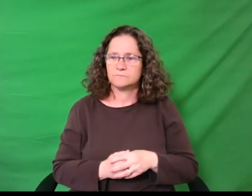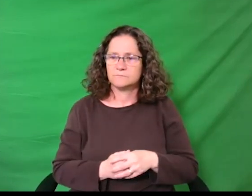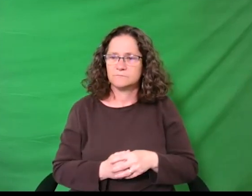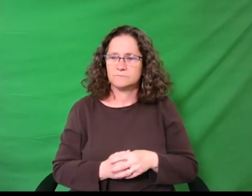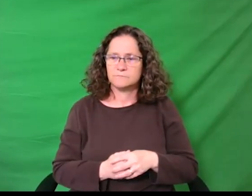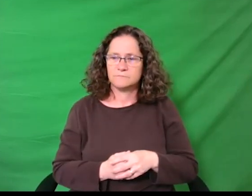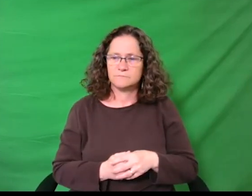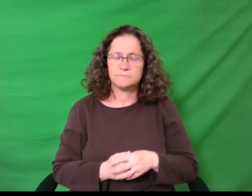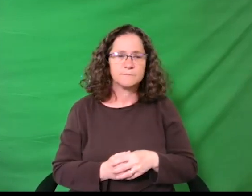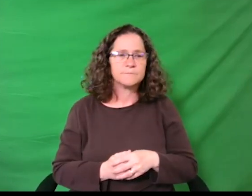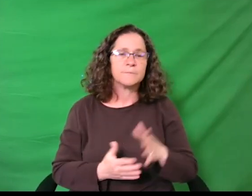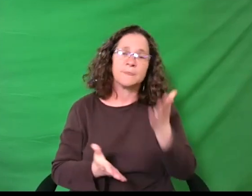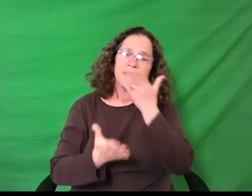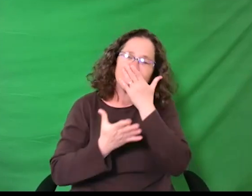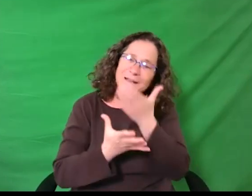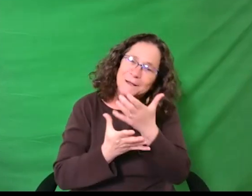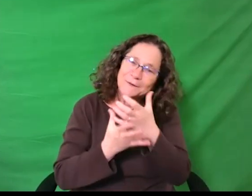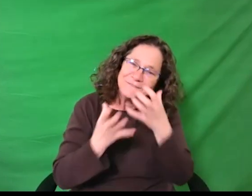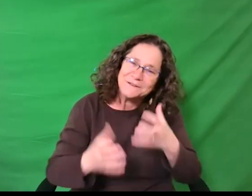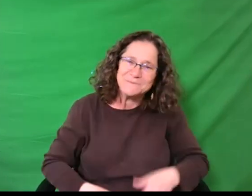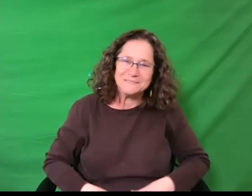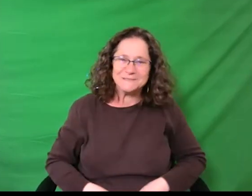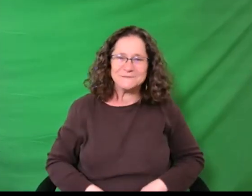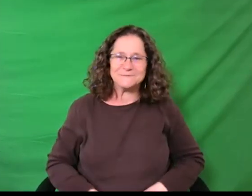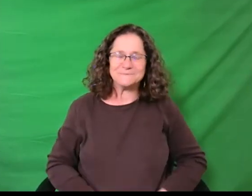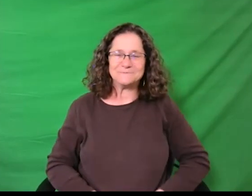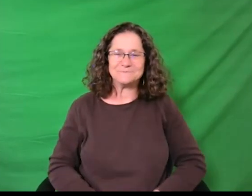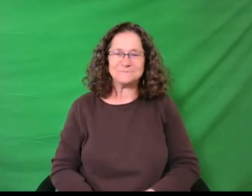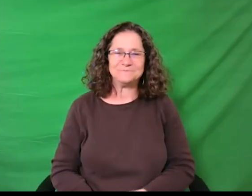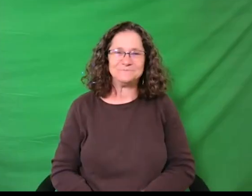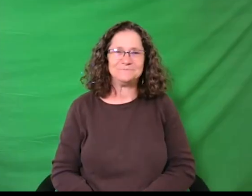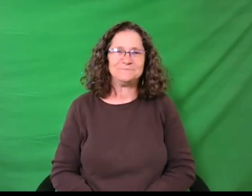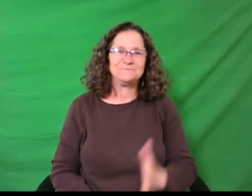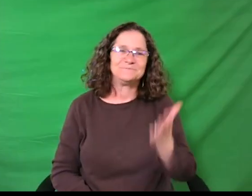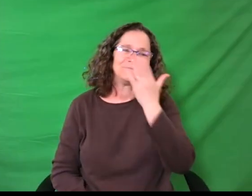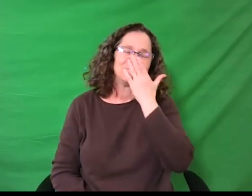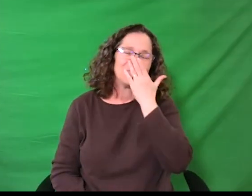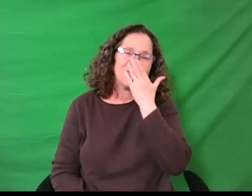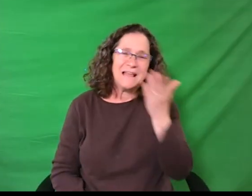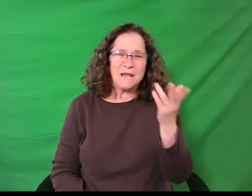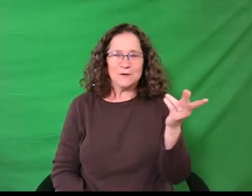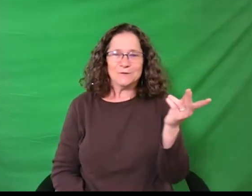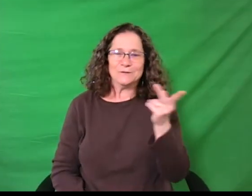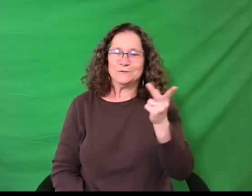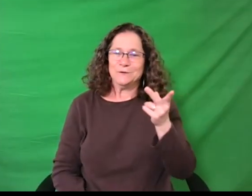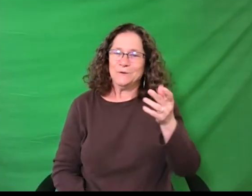So thank you very much. Thank you so much to our two very knowledgeable presenters.